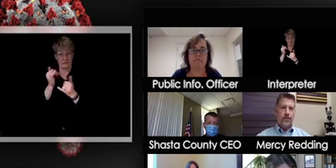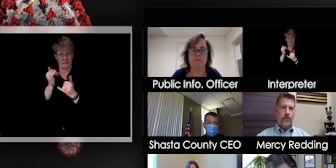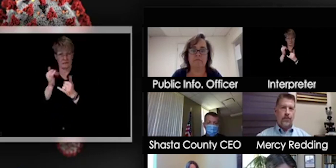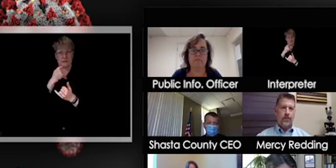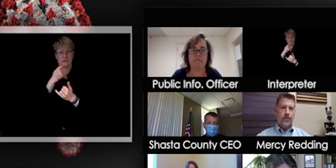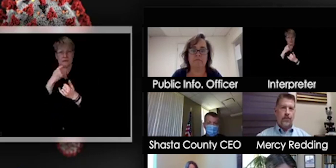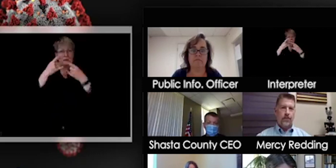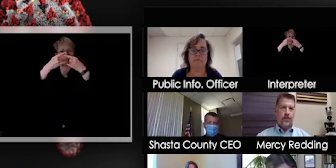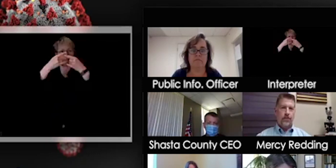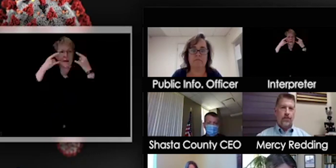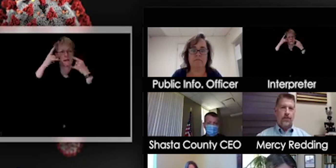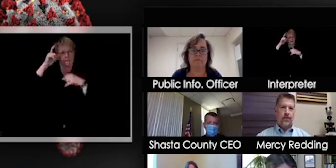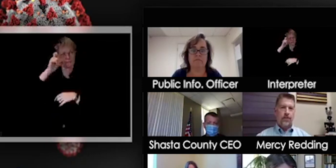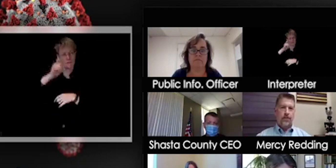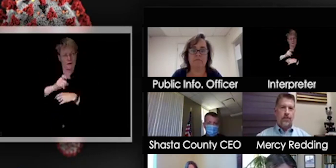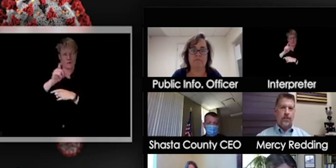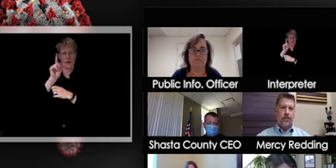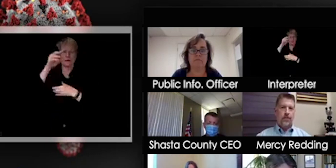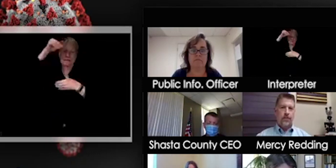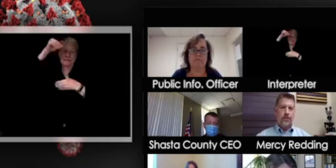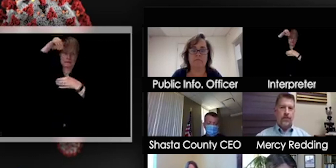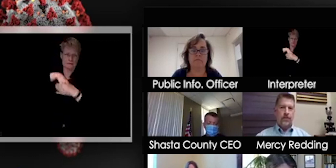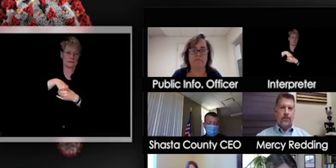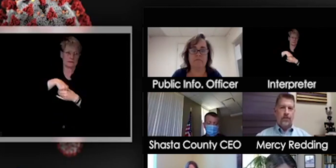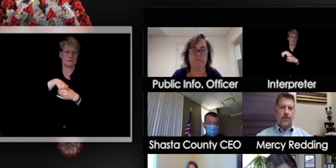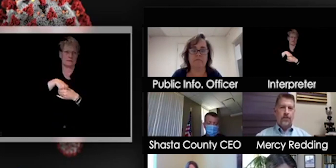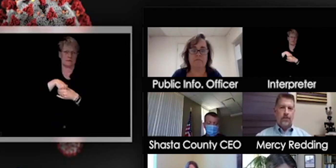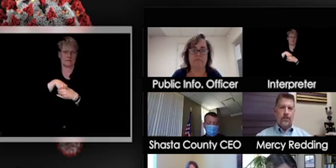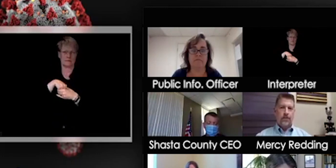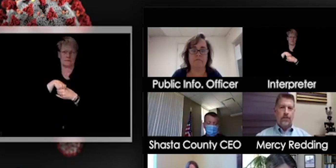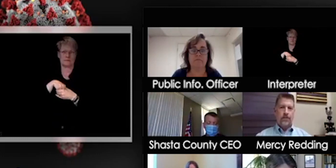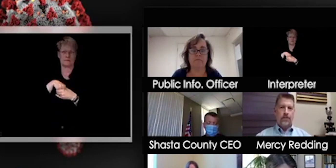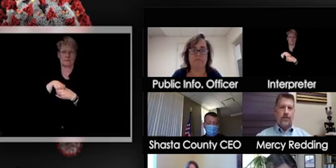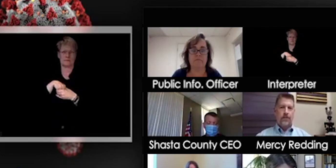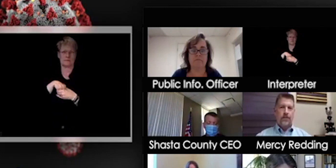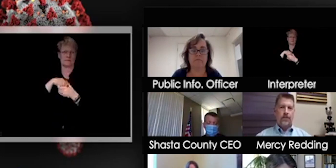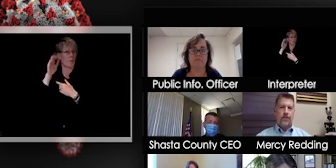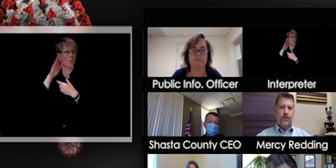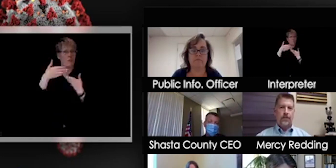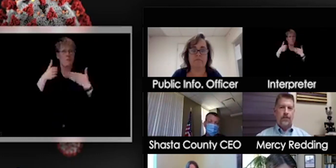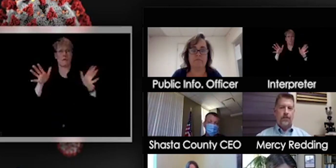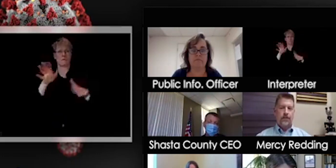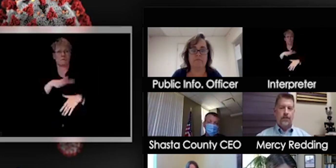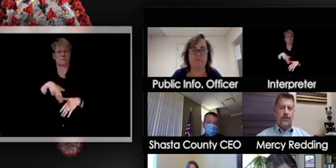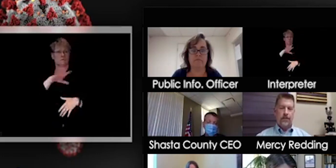where if you wear masks or if you're in public because you might not be able to control people